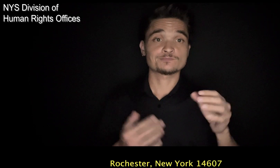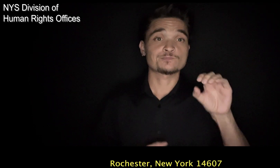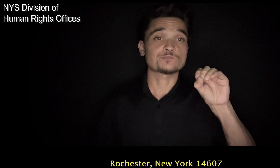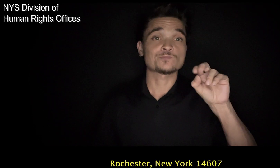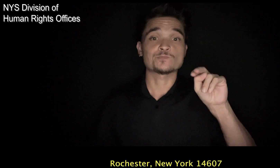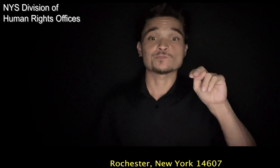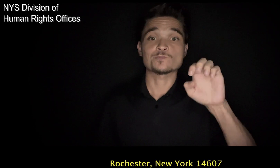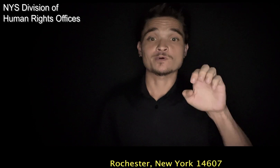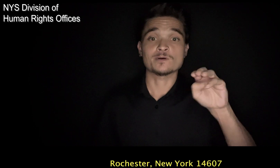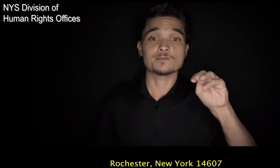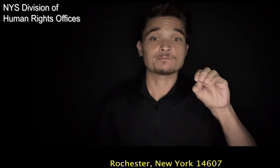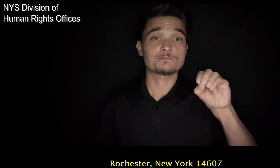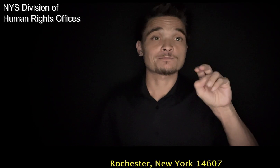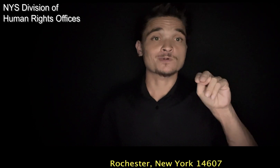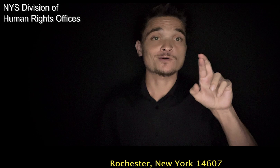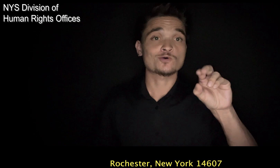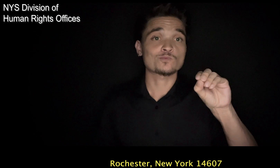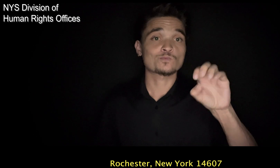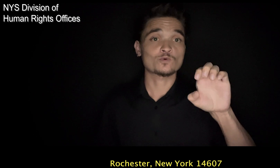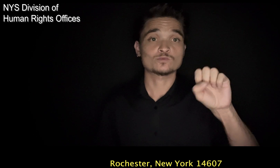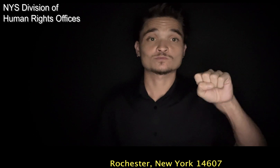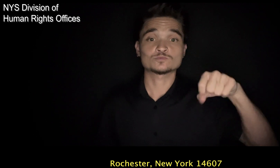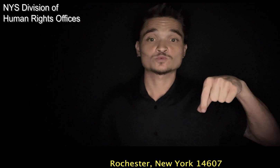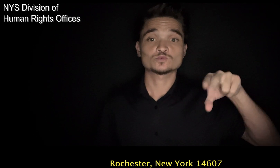Rochester, New York 14607